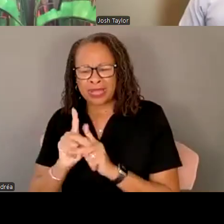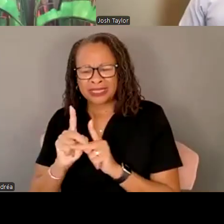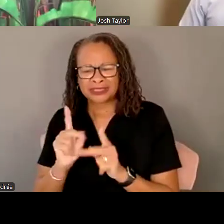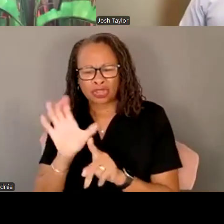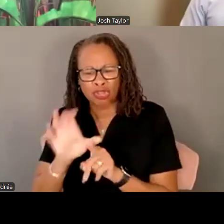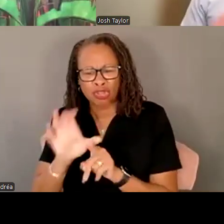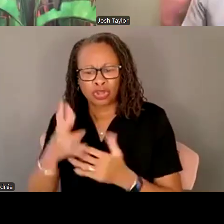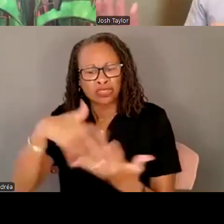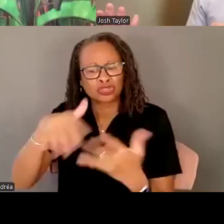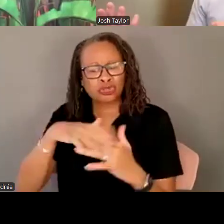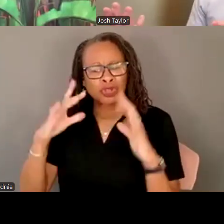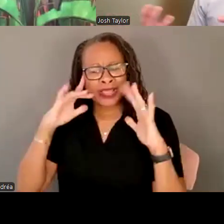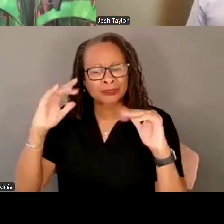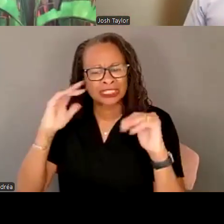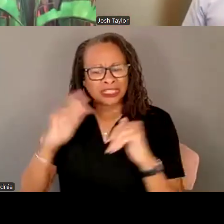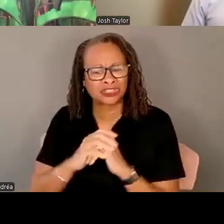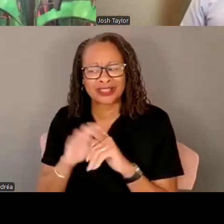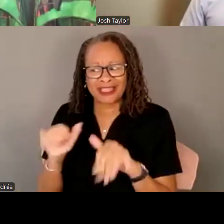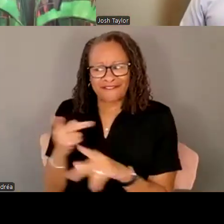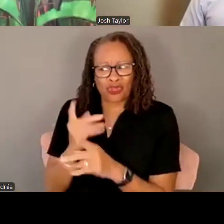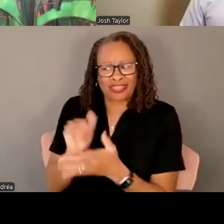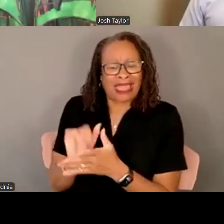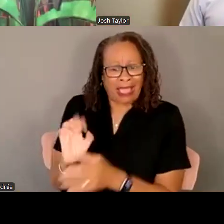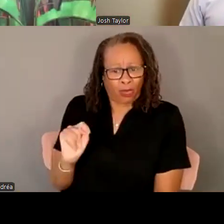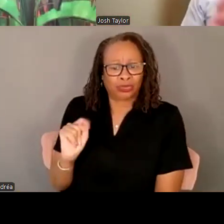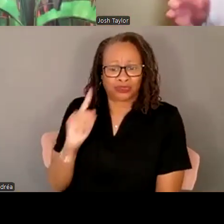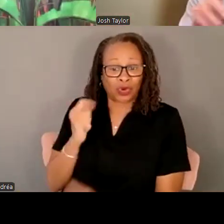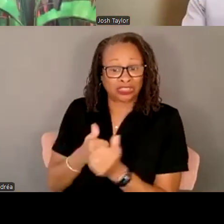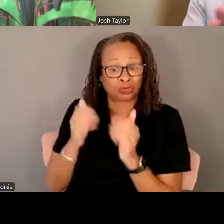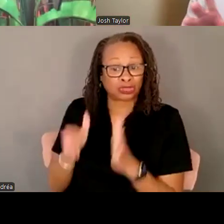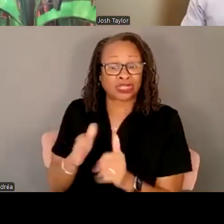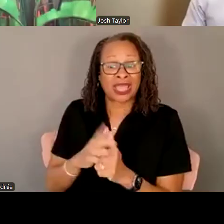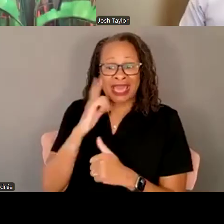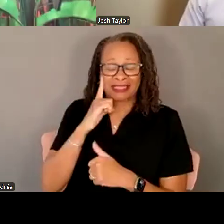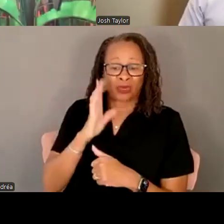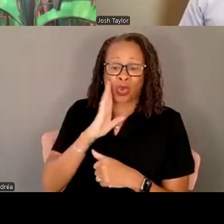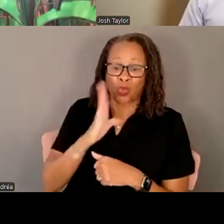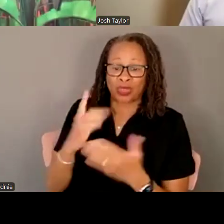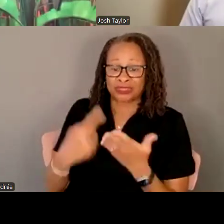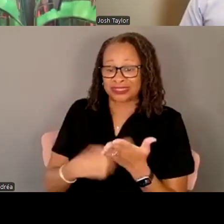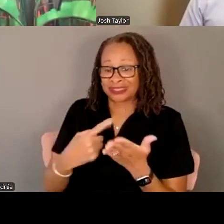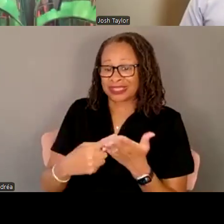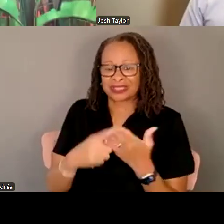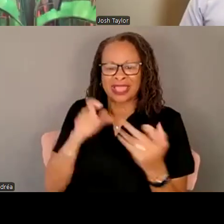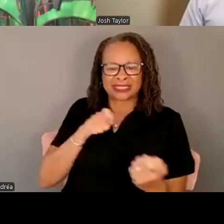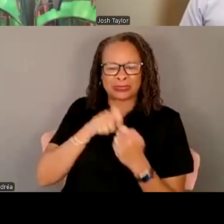around navigating that part of things as well. And then I think what we're going to talk about, customized employment in a little bit, so I won't touch on that,